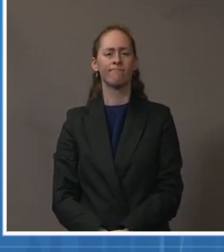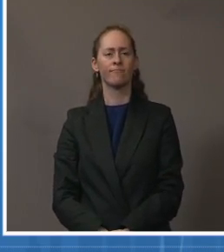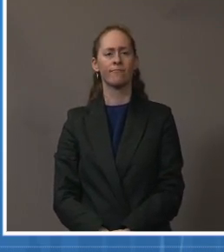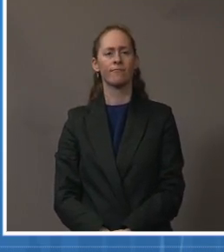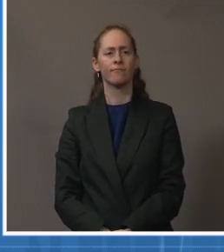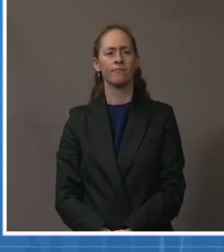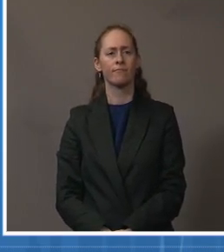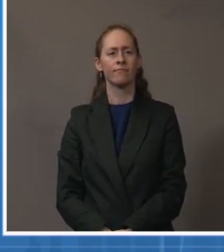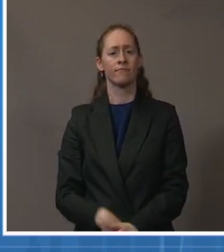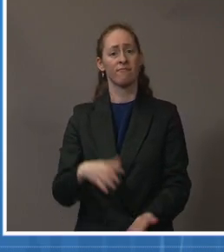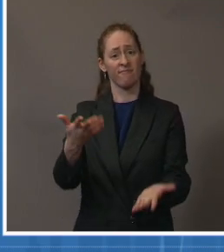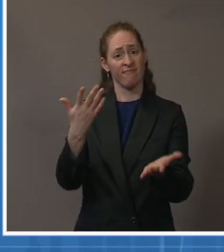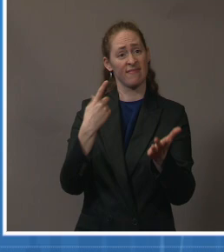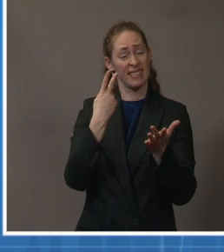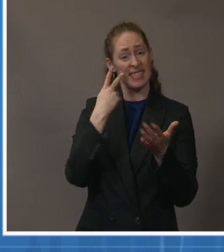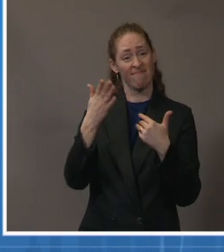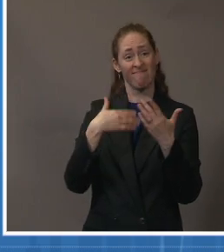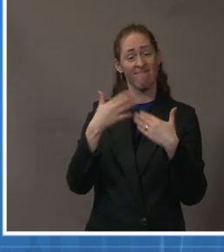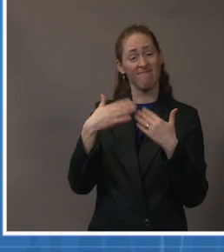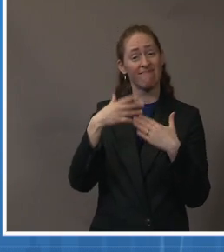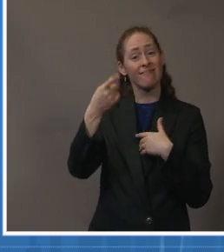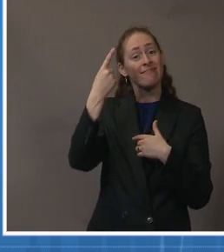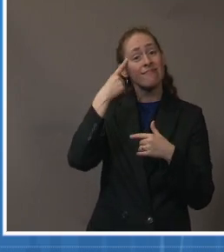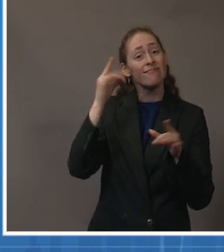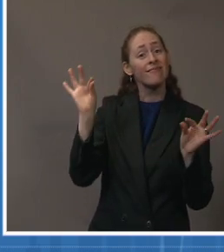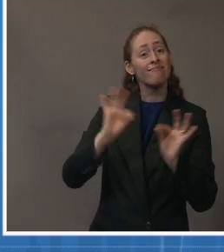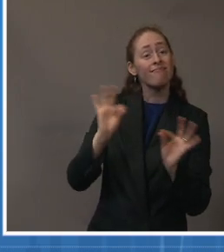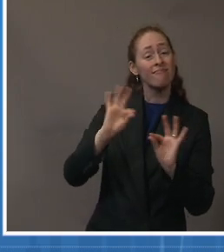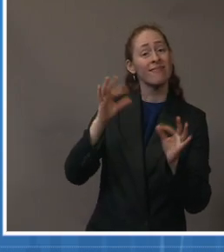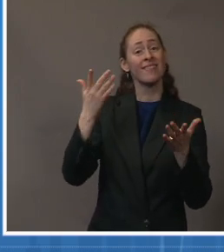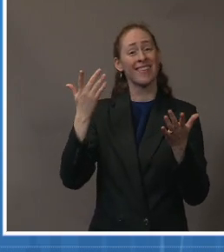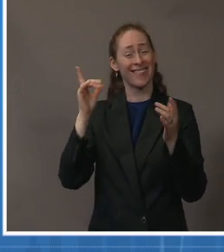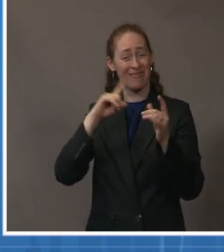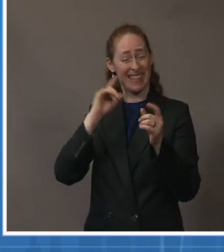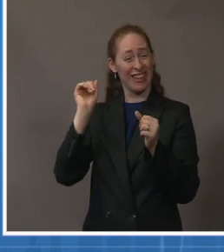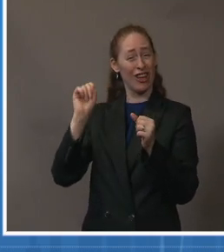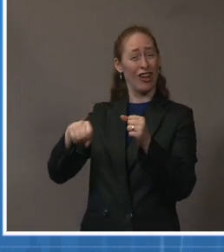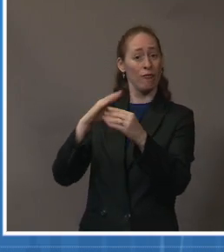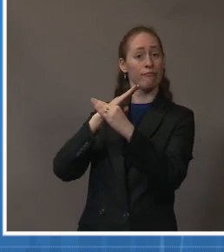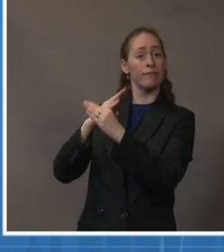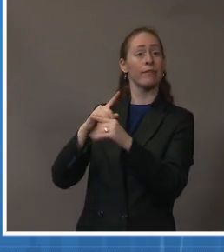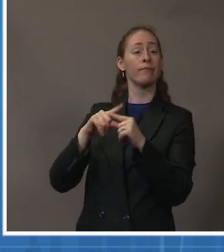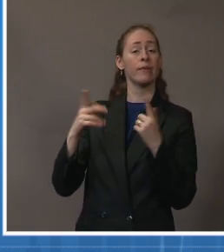even among youth, that are preventable, that force us to redouble our motivation